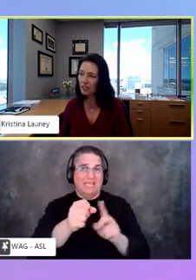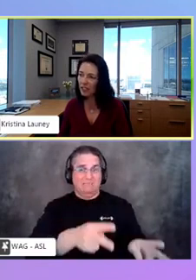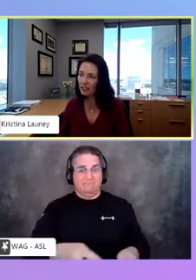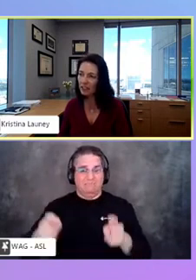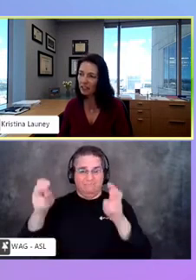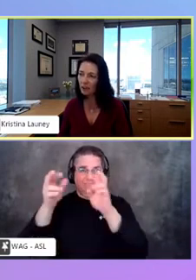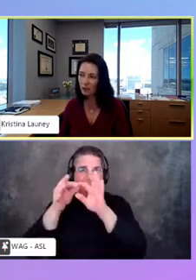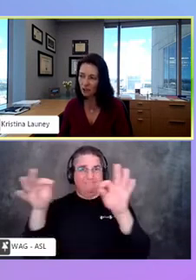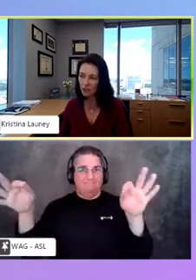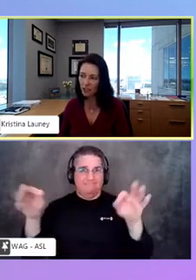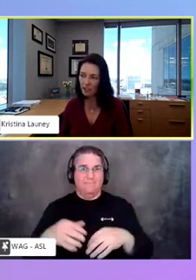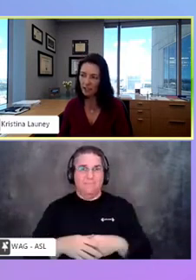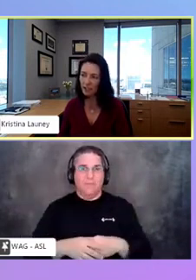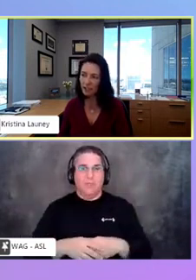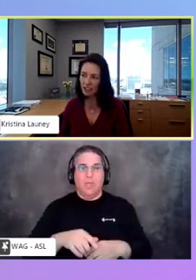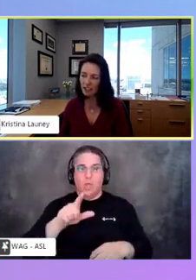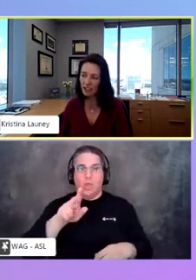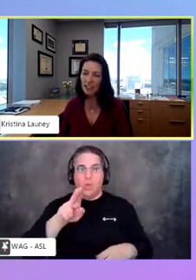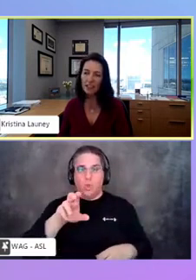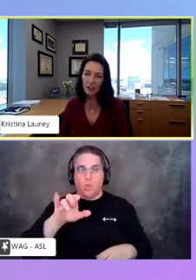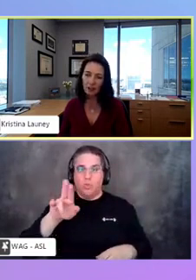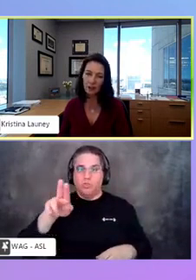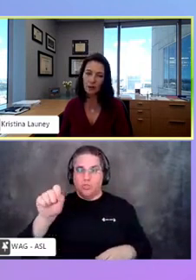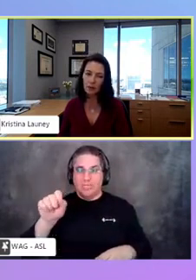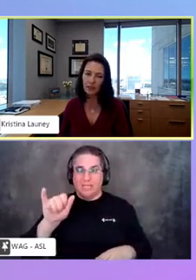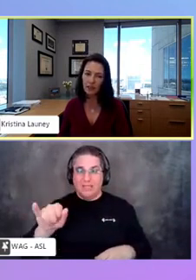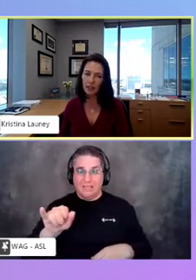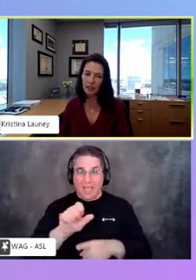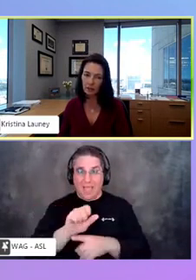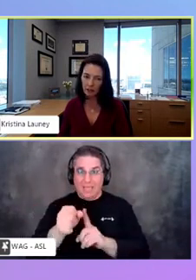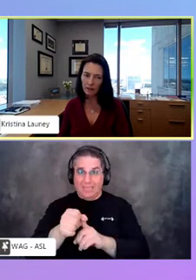essentially. And I've got a couple of interesting quotes